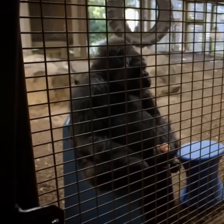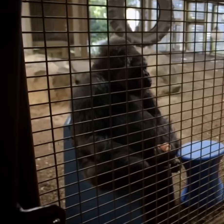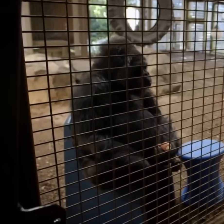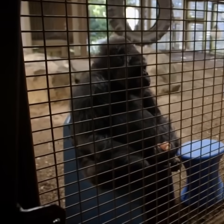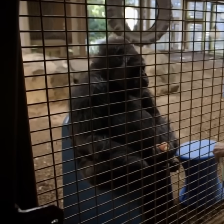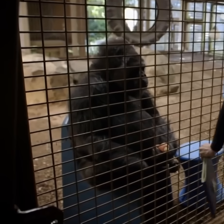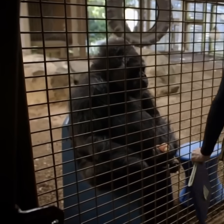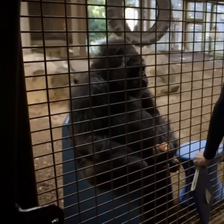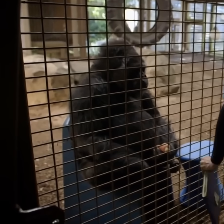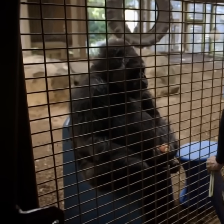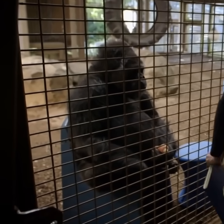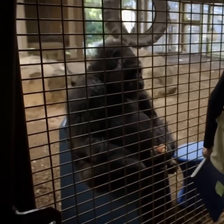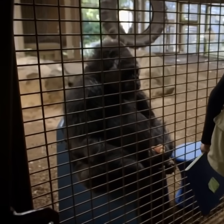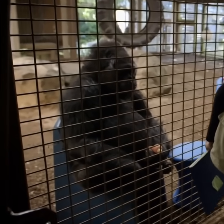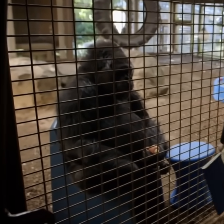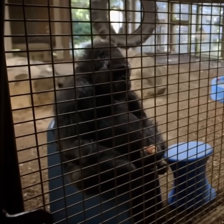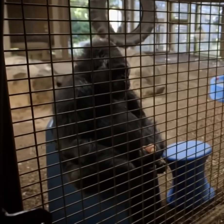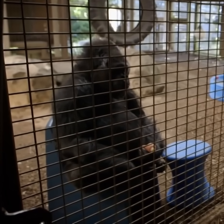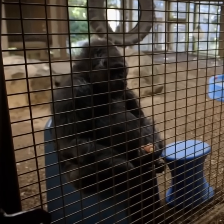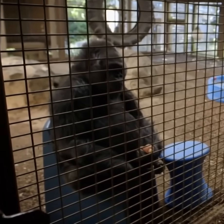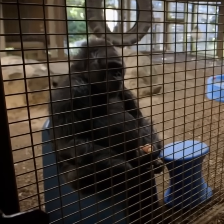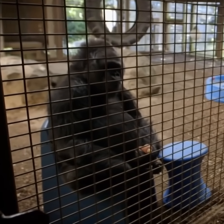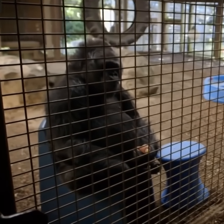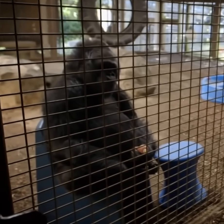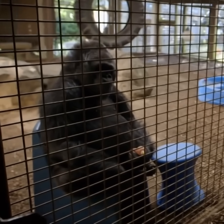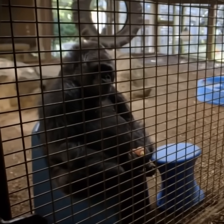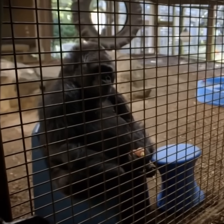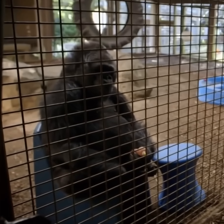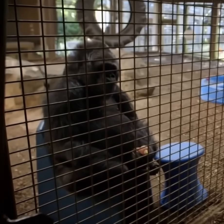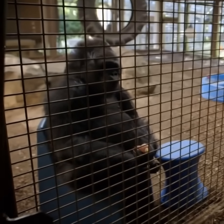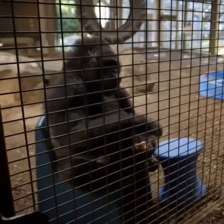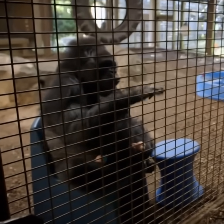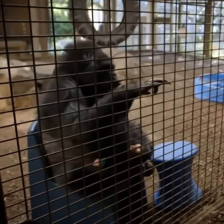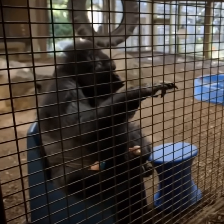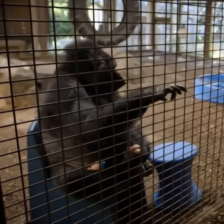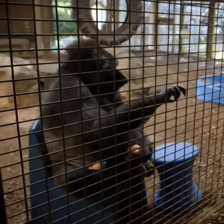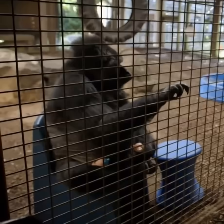Paterson has never released any raw data or raw footage of her and Koko. Which is an immediate red flag.